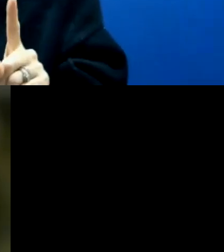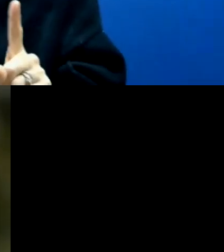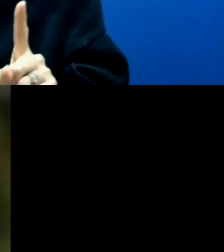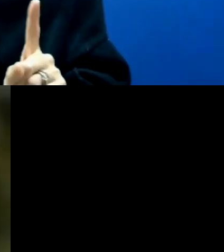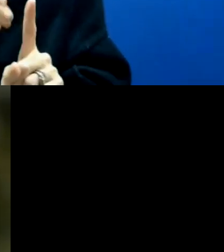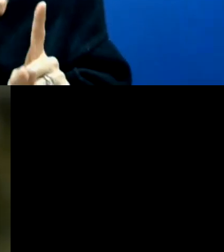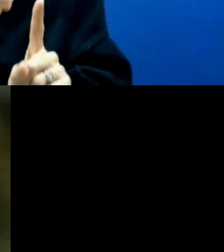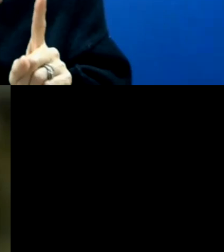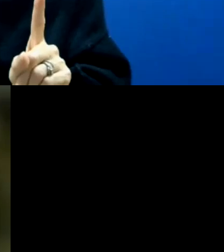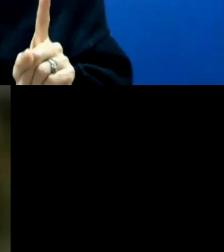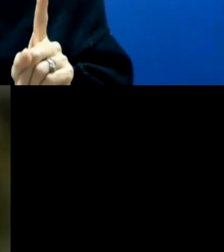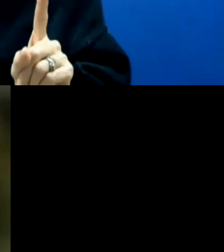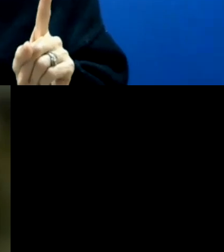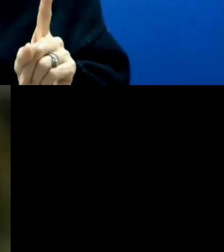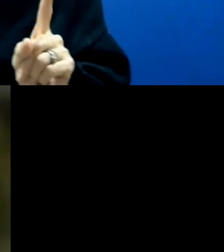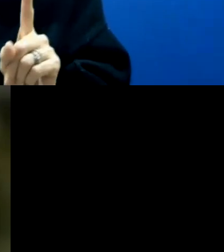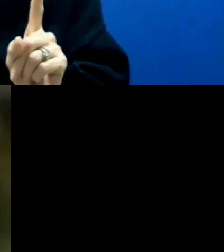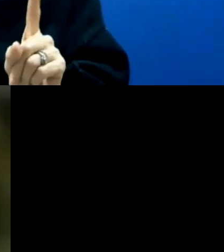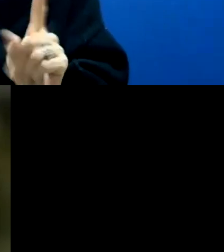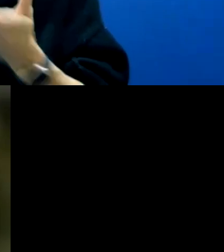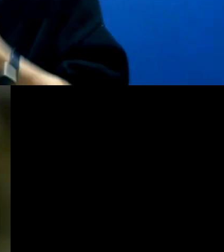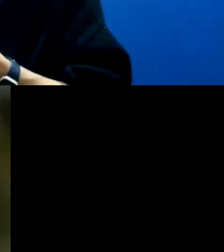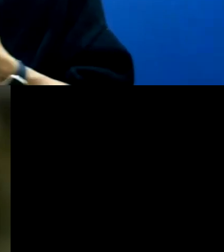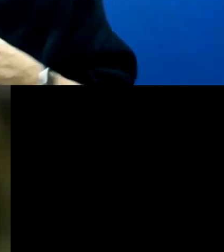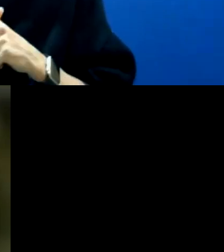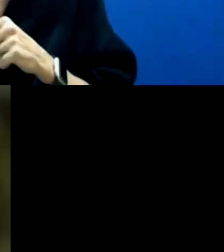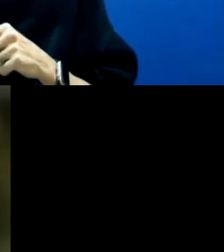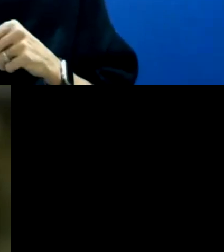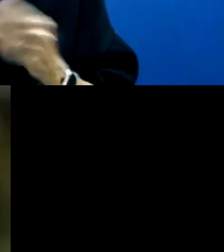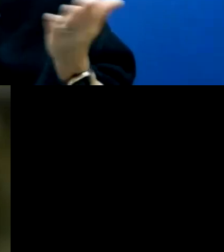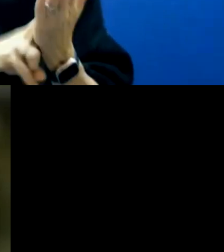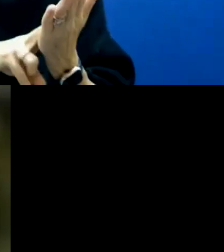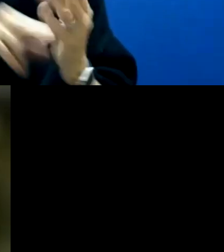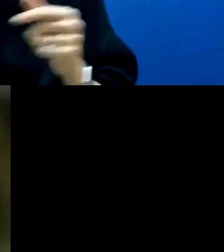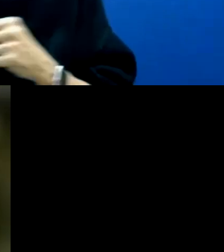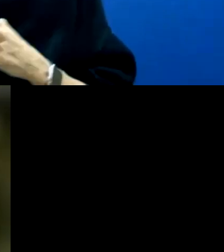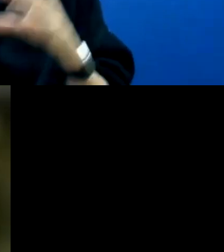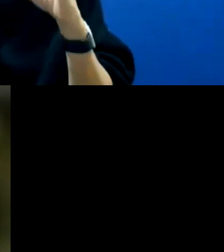And please, follow Disability Victory, join our email list. We are growing, we are changing the paradigm